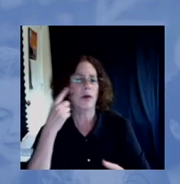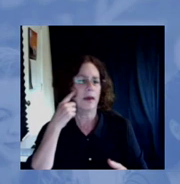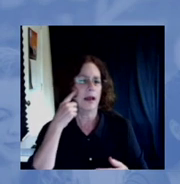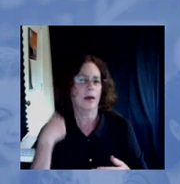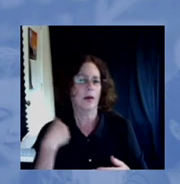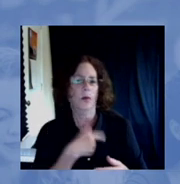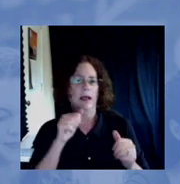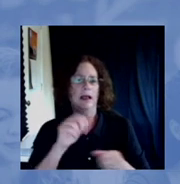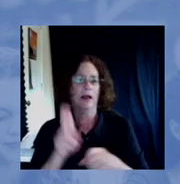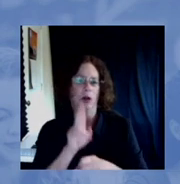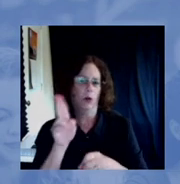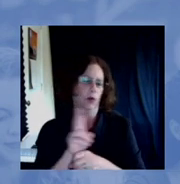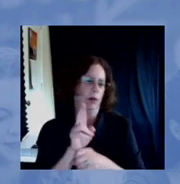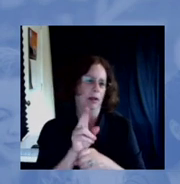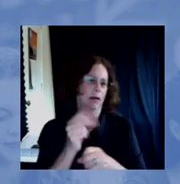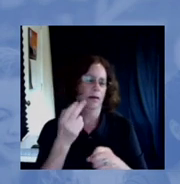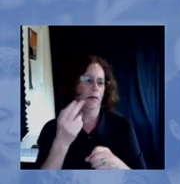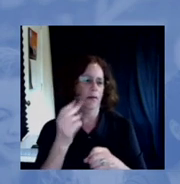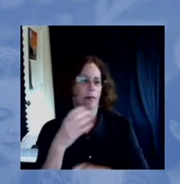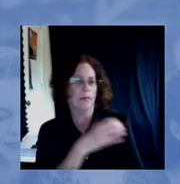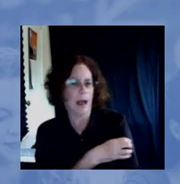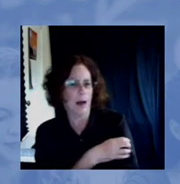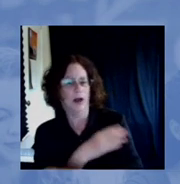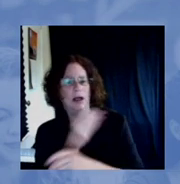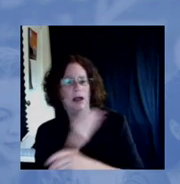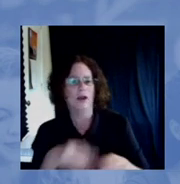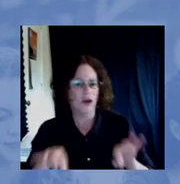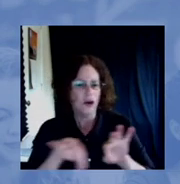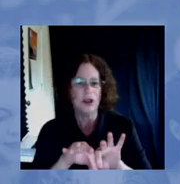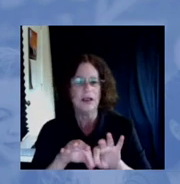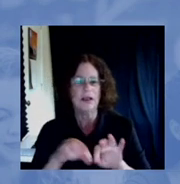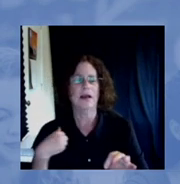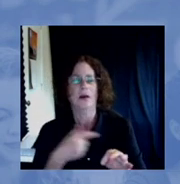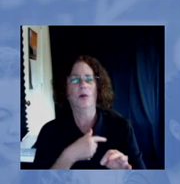THE MOMENTUM AND THE URGENCY THAT WE ALL ARE EXPERIENCING IN THIS MOMENT? WHO DO WE HARNESS